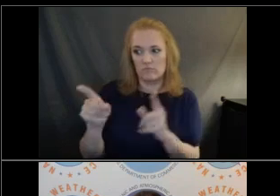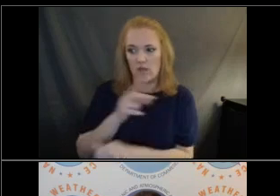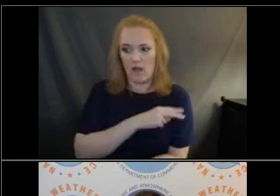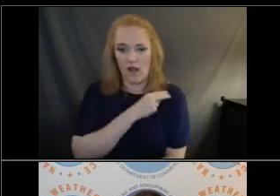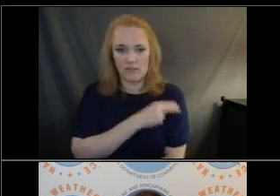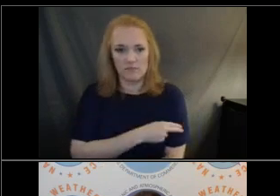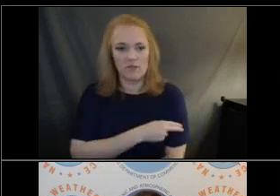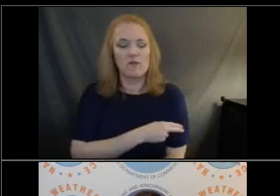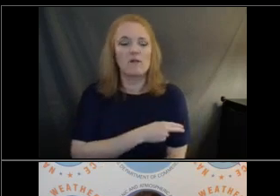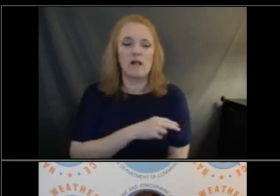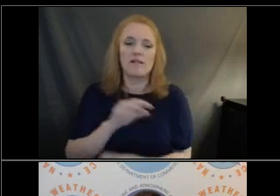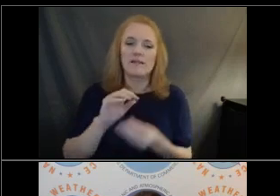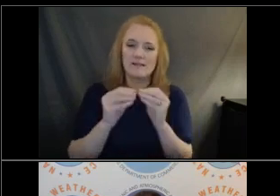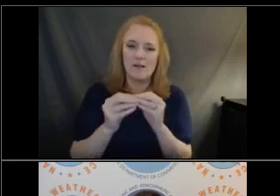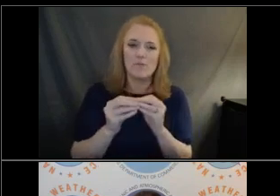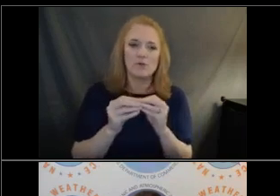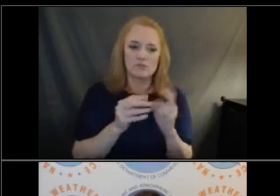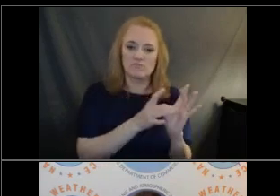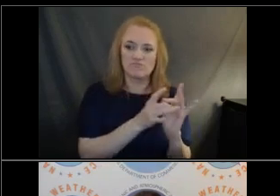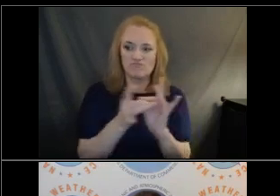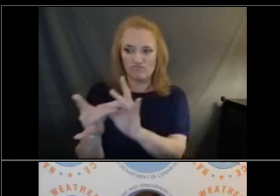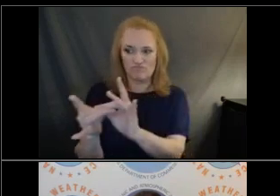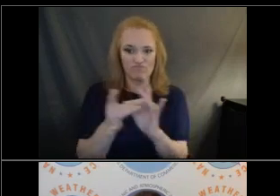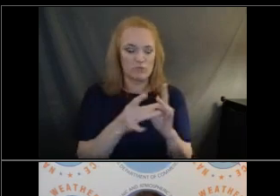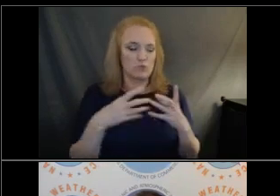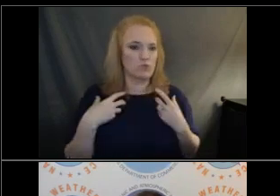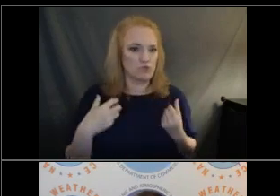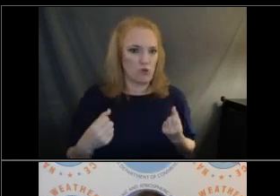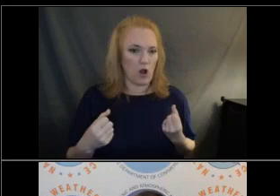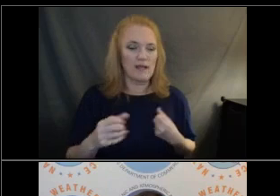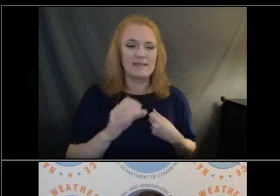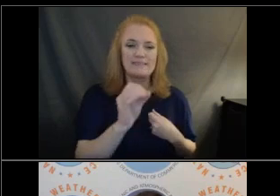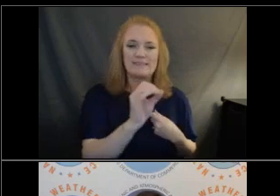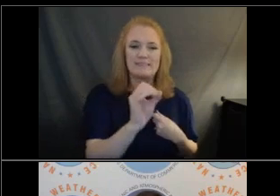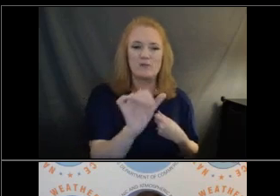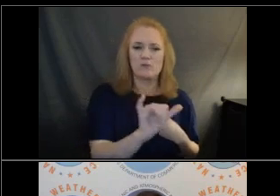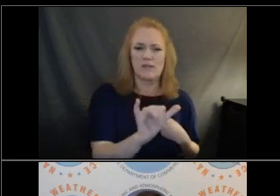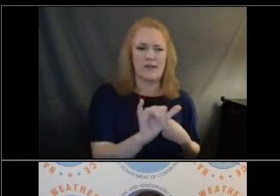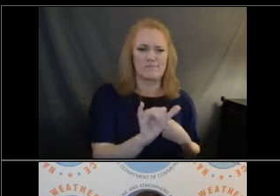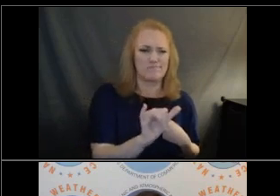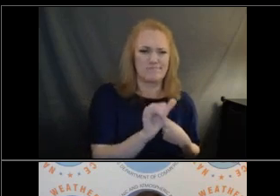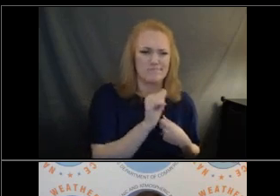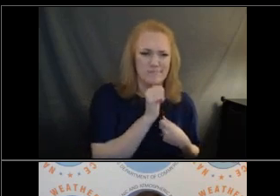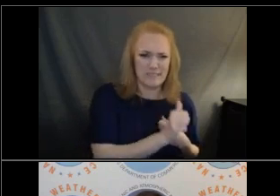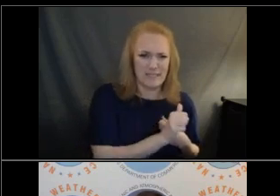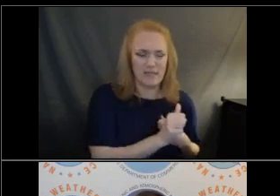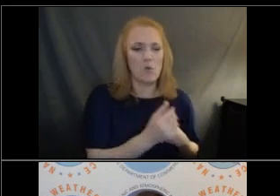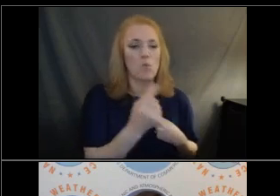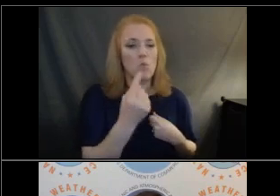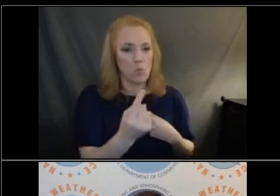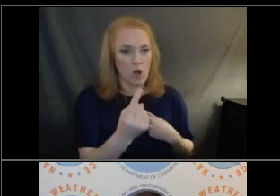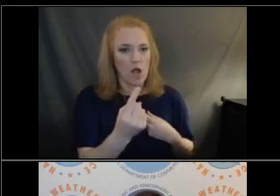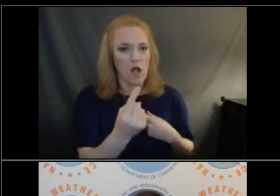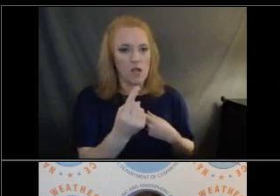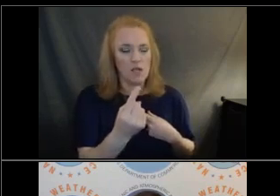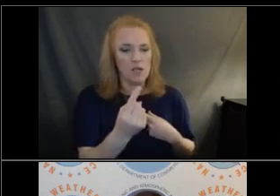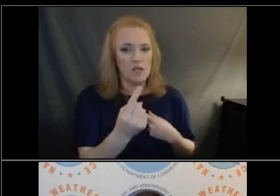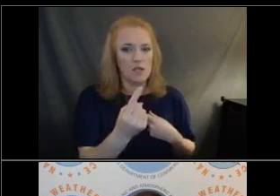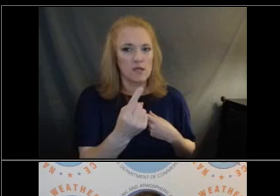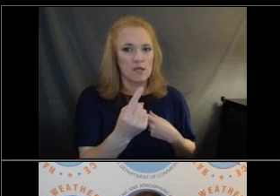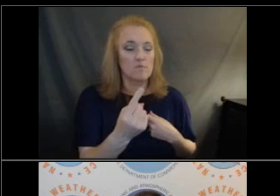correlations. So zero being horrible correlation or no correlation at all and one being a a perfect